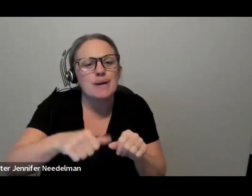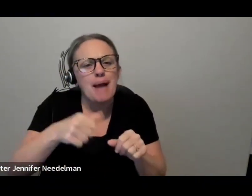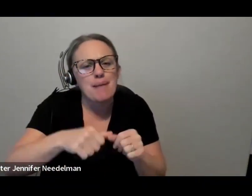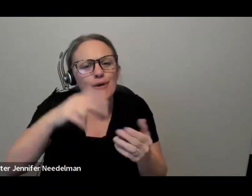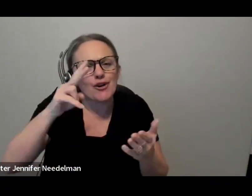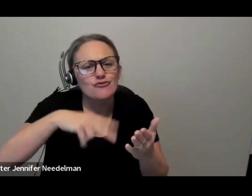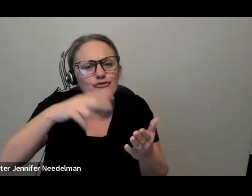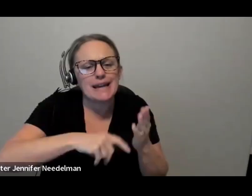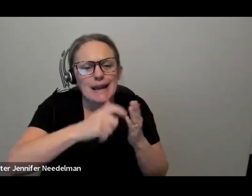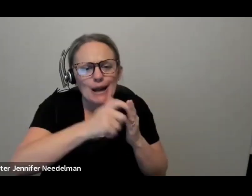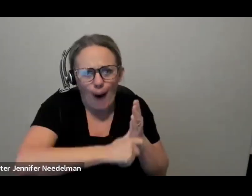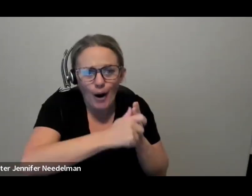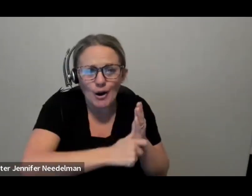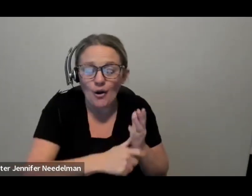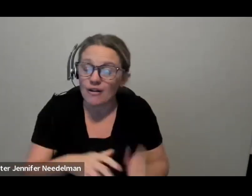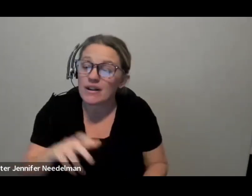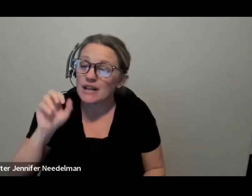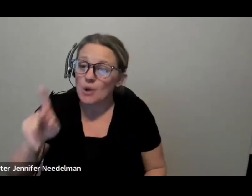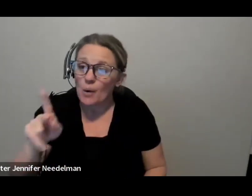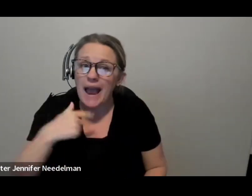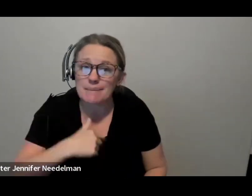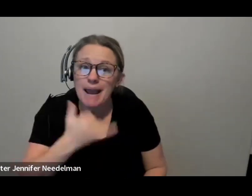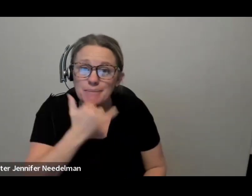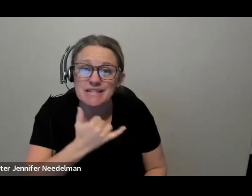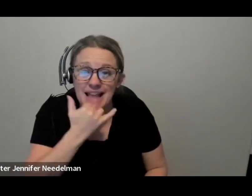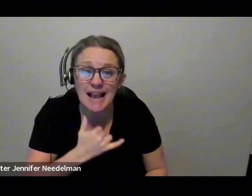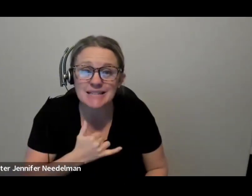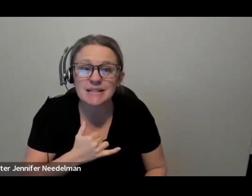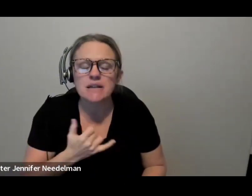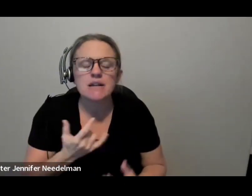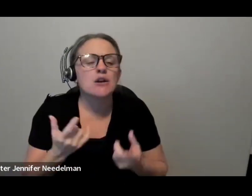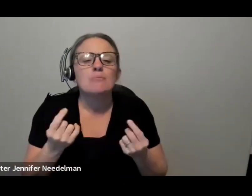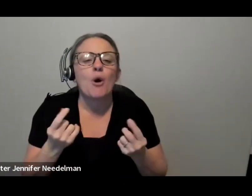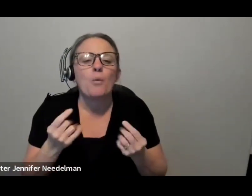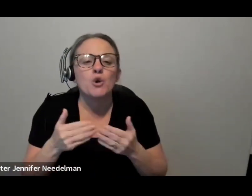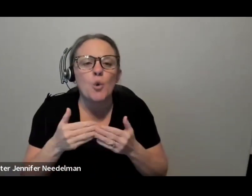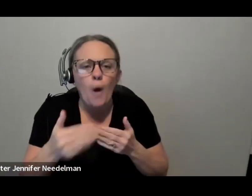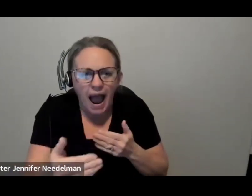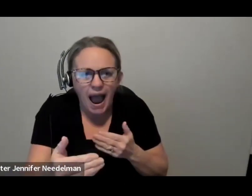but what is important is what you do after the mistake, how you make up for it and how you learn from the experience.